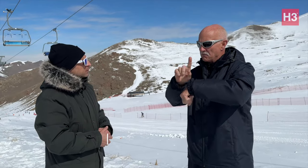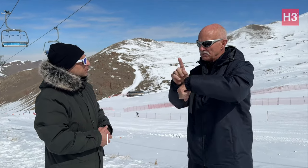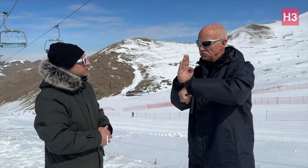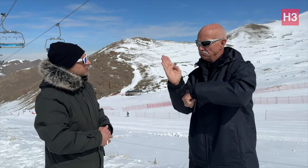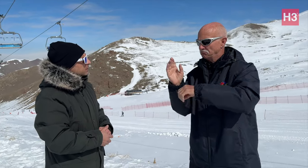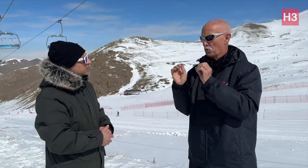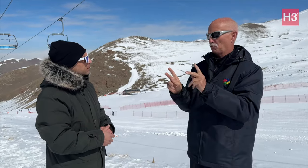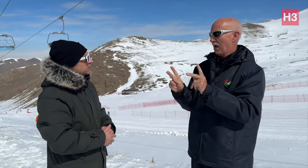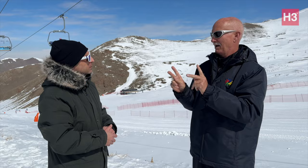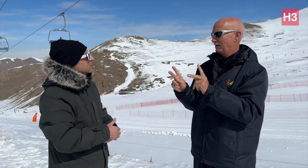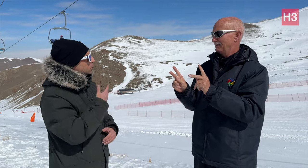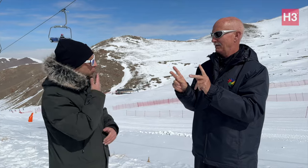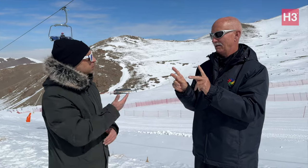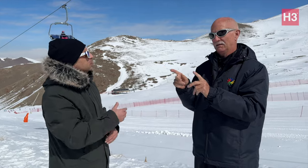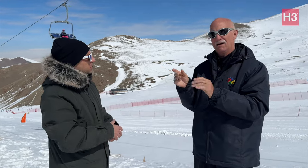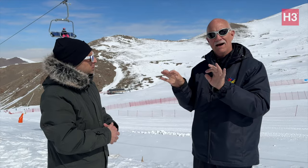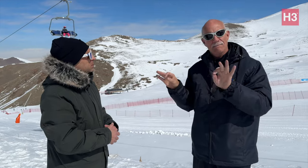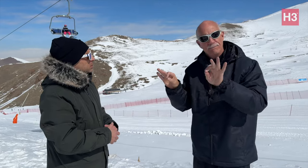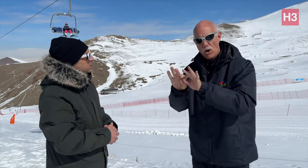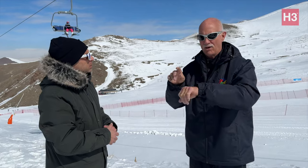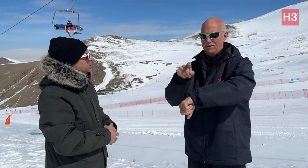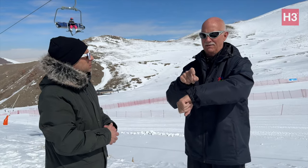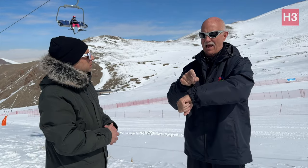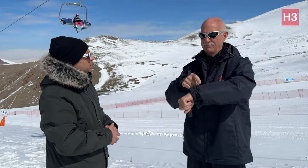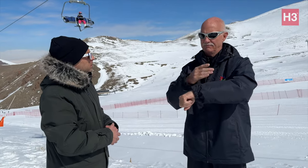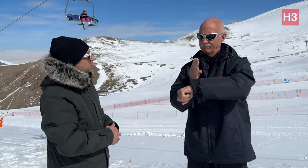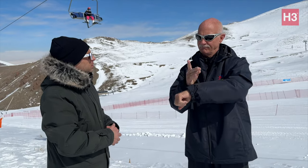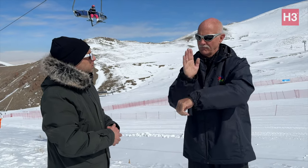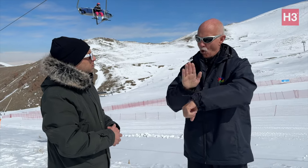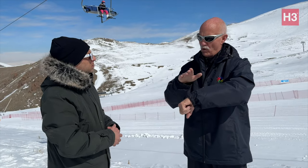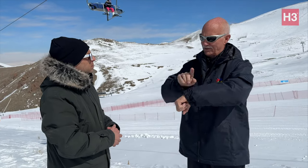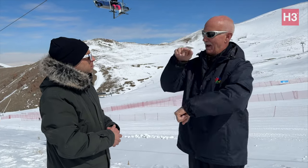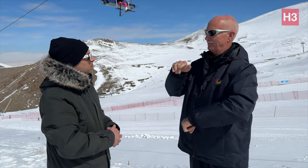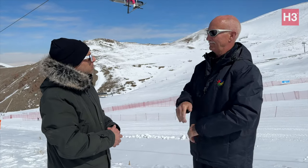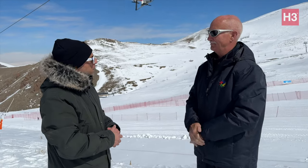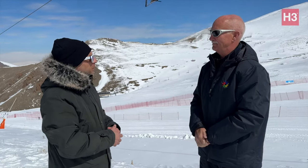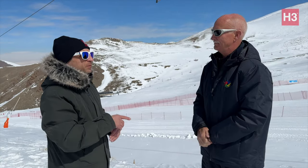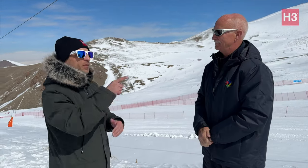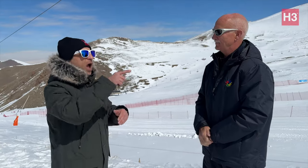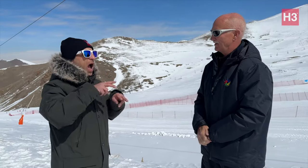work and being punctual even if they were 5 minutes late. More importantly, they are on time.